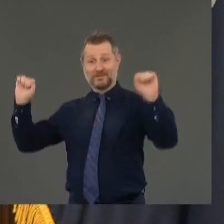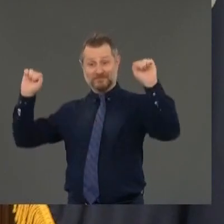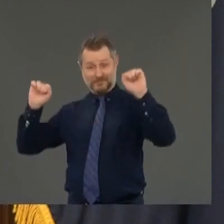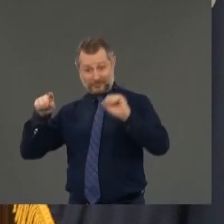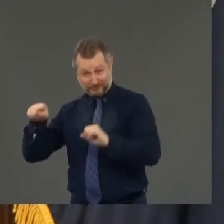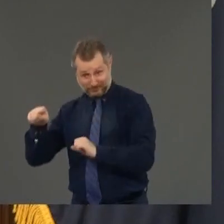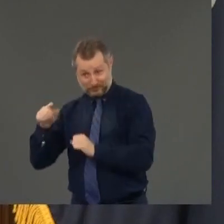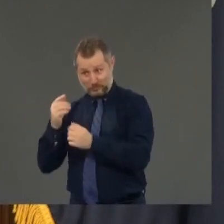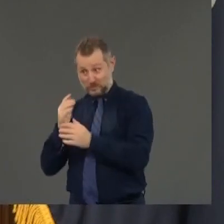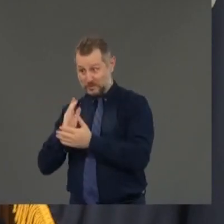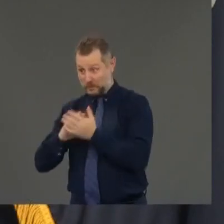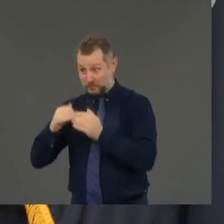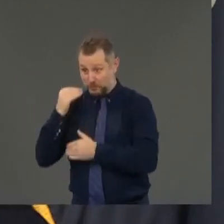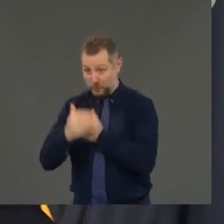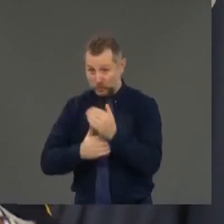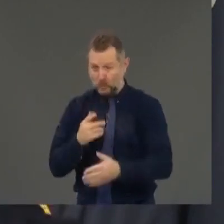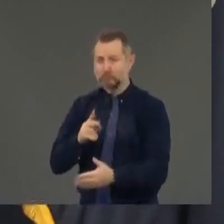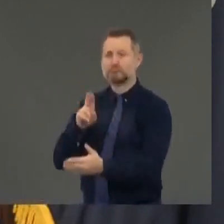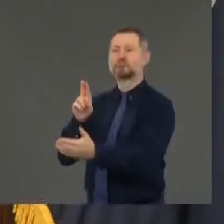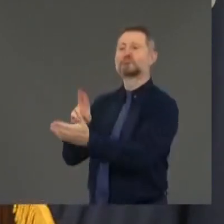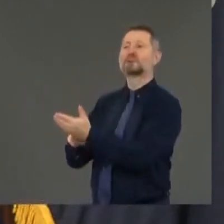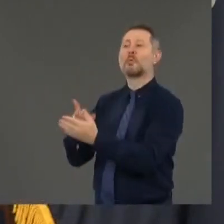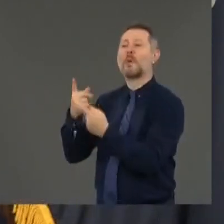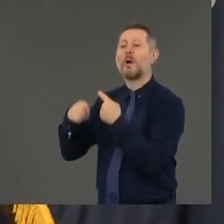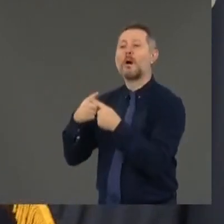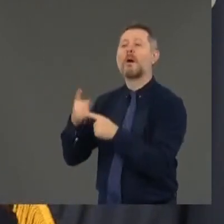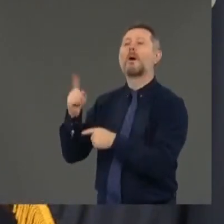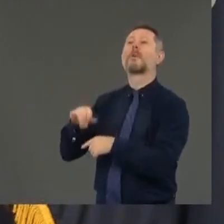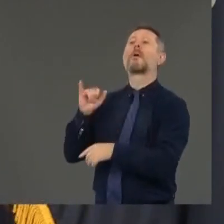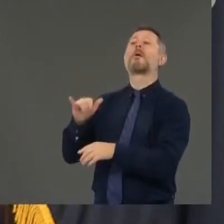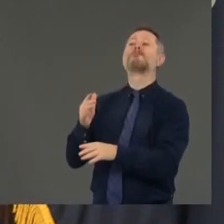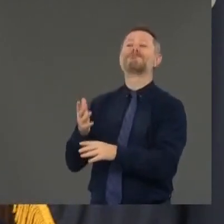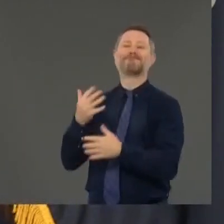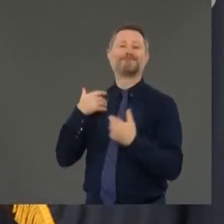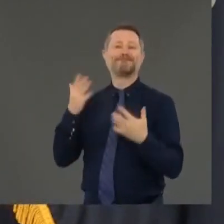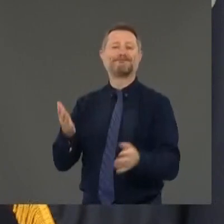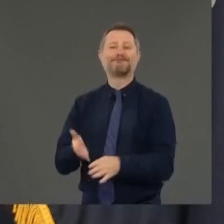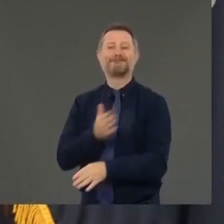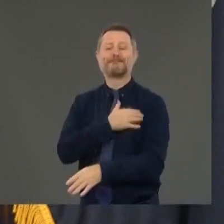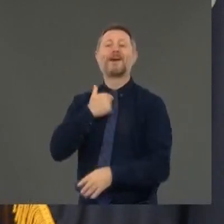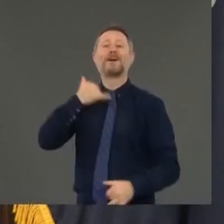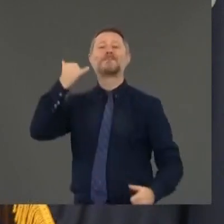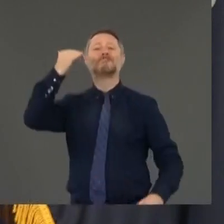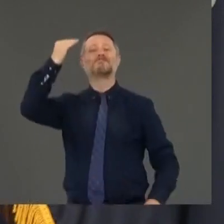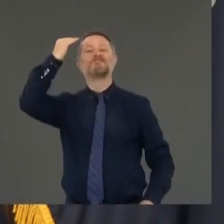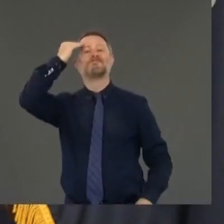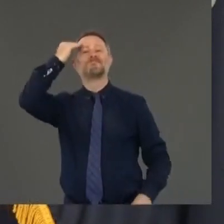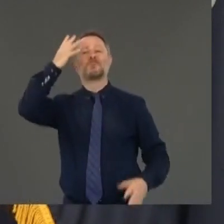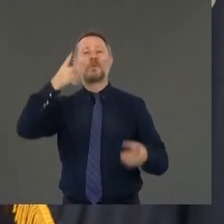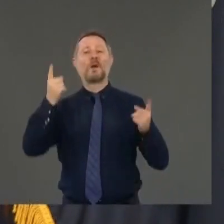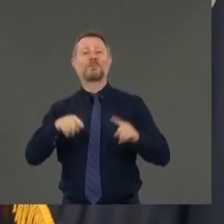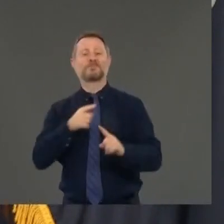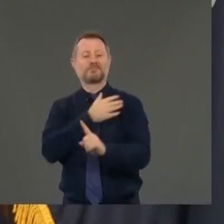IF IT'S PART OF THAT, AND THE RECOGNIZE IS WHAT HAPPENED AND